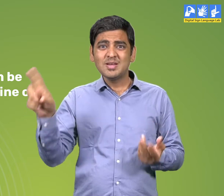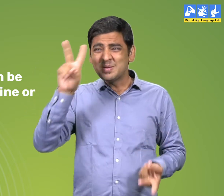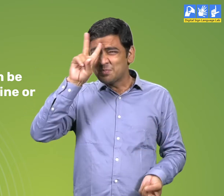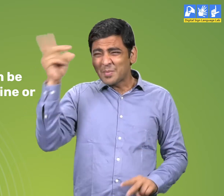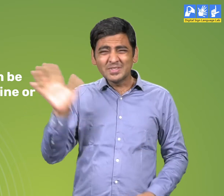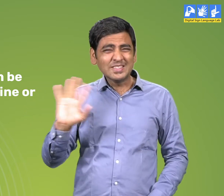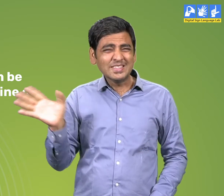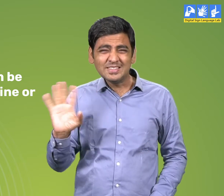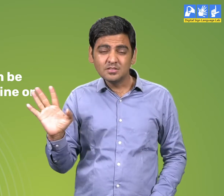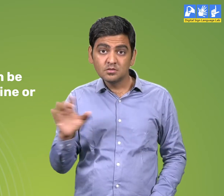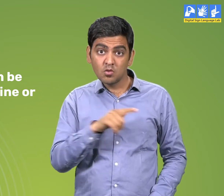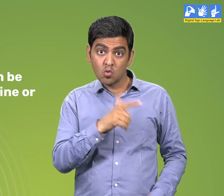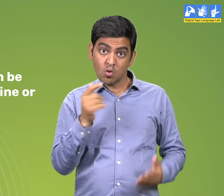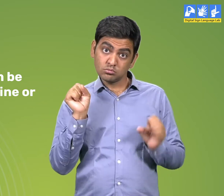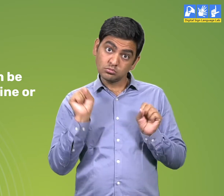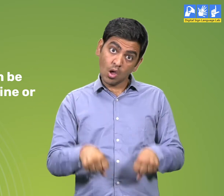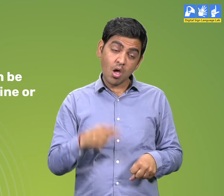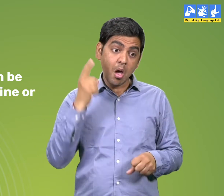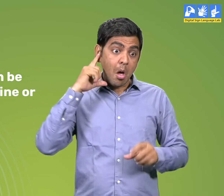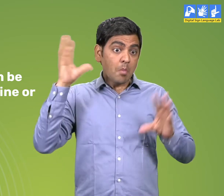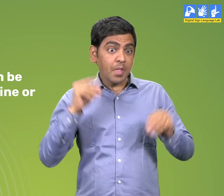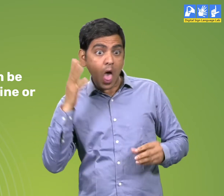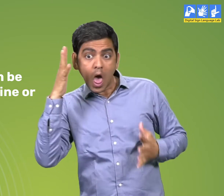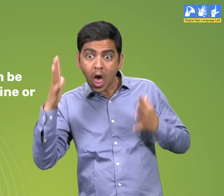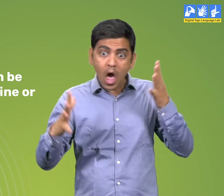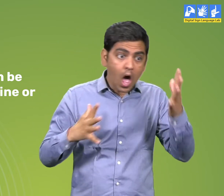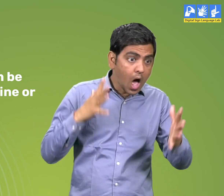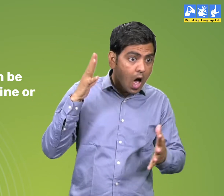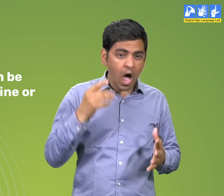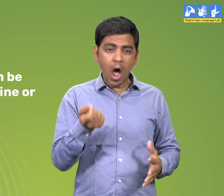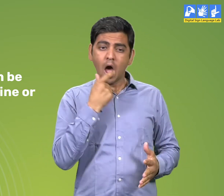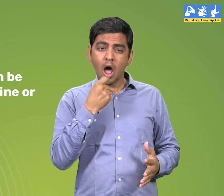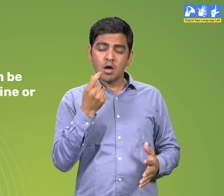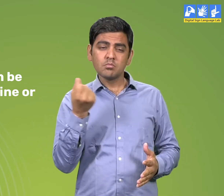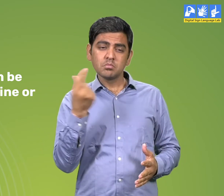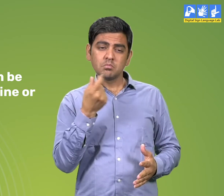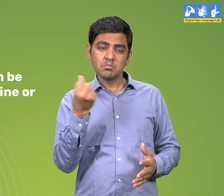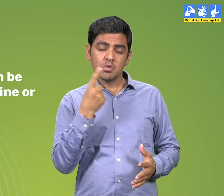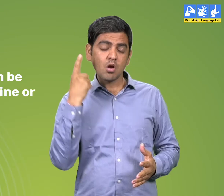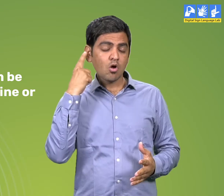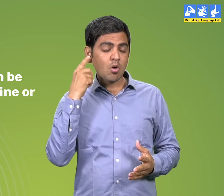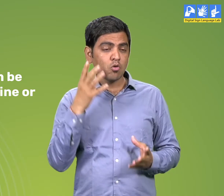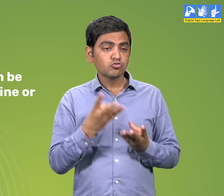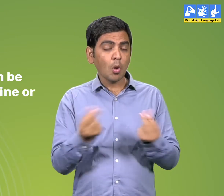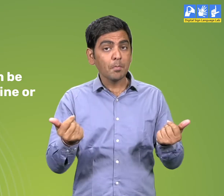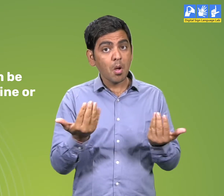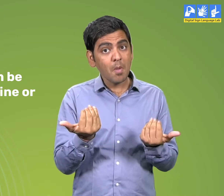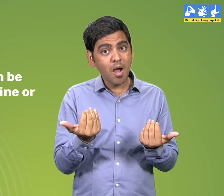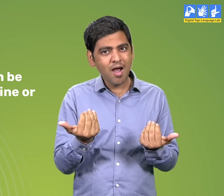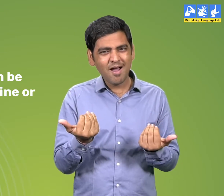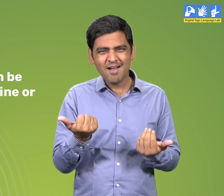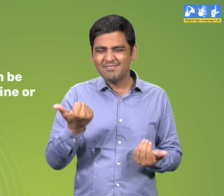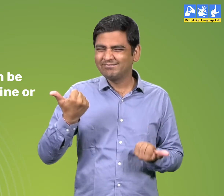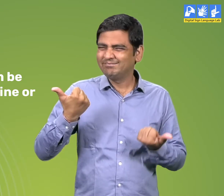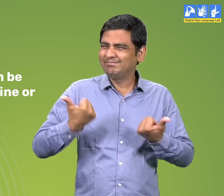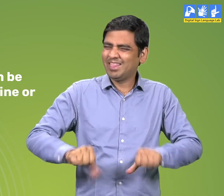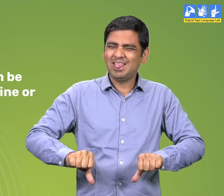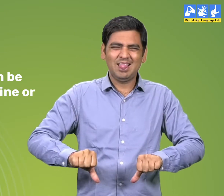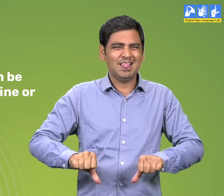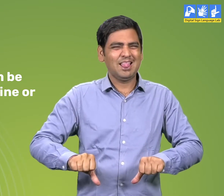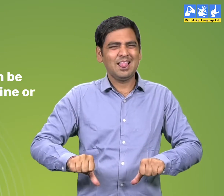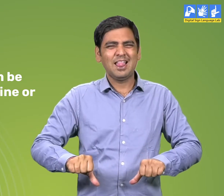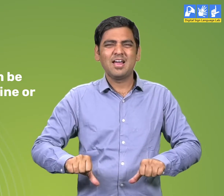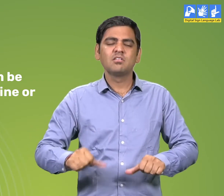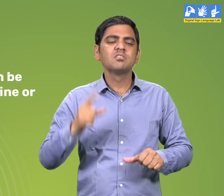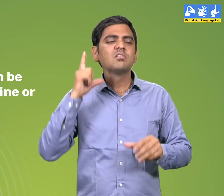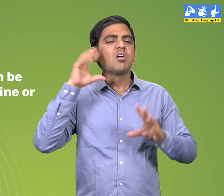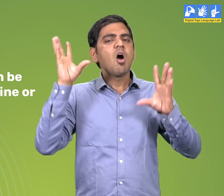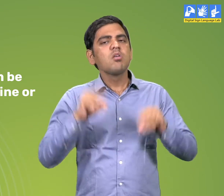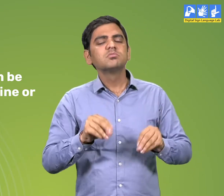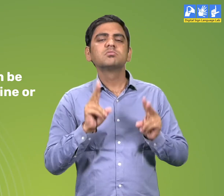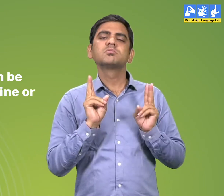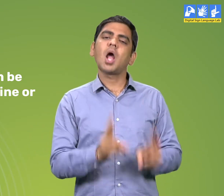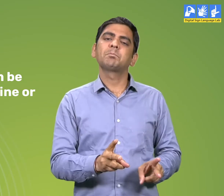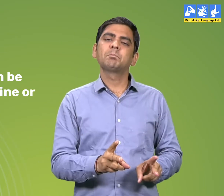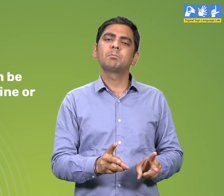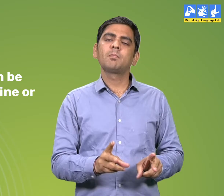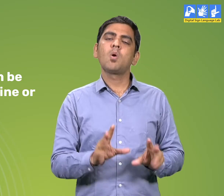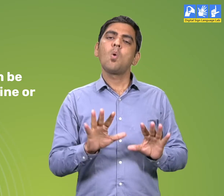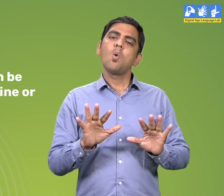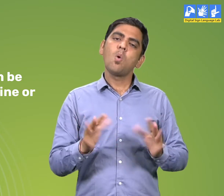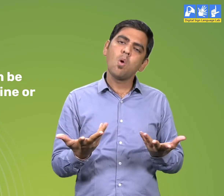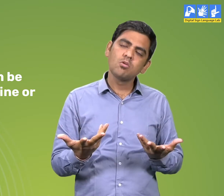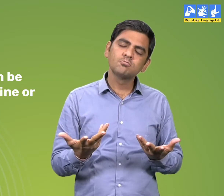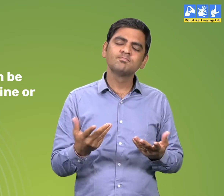In reality, people with sensorineural hearing loss or any permanent hearing hearing loss